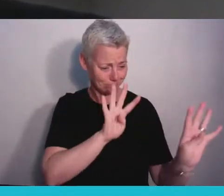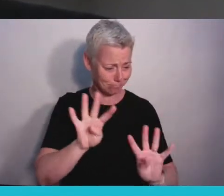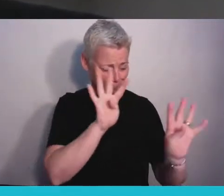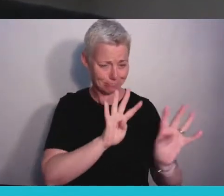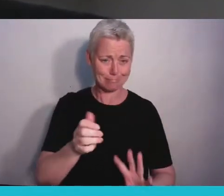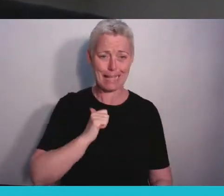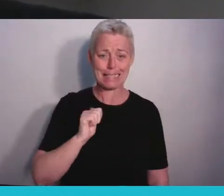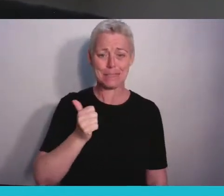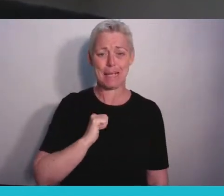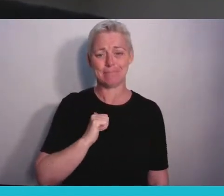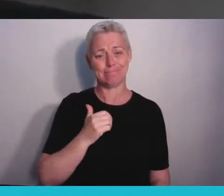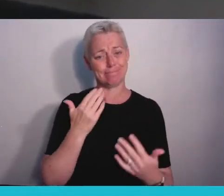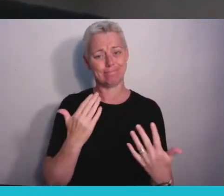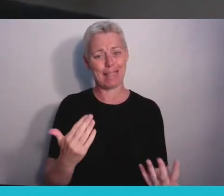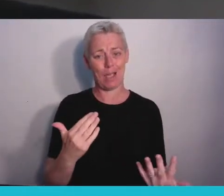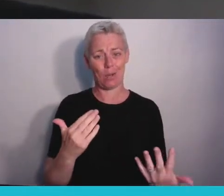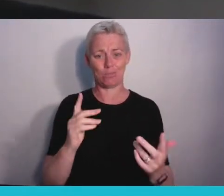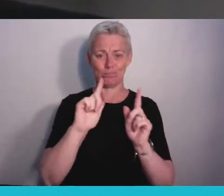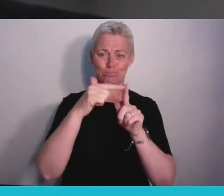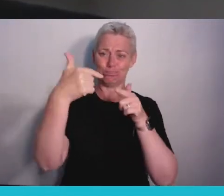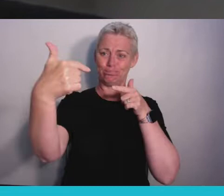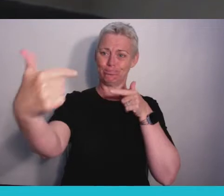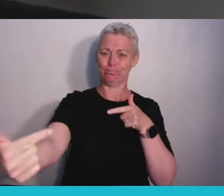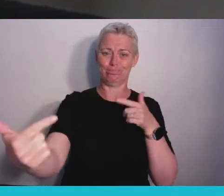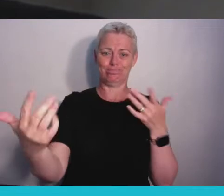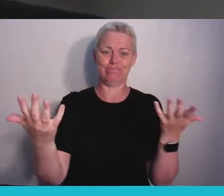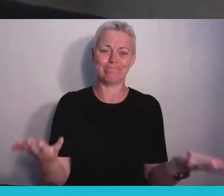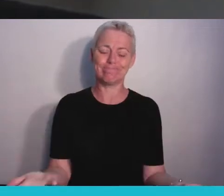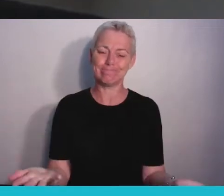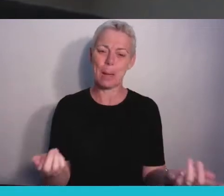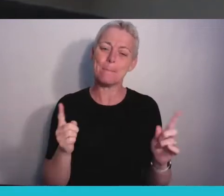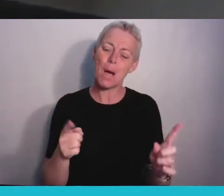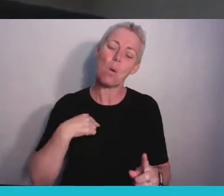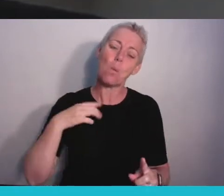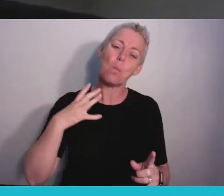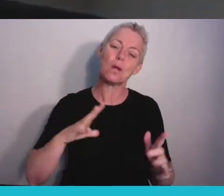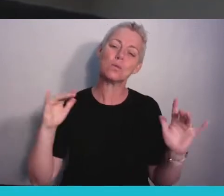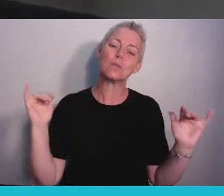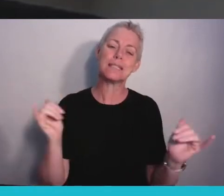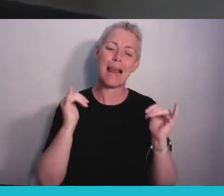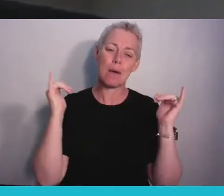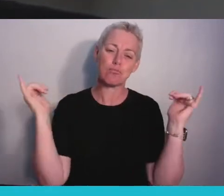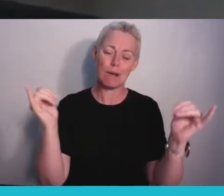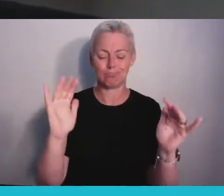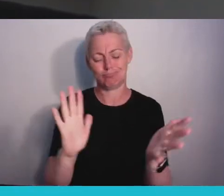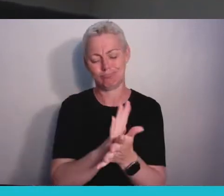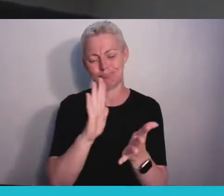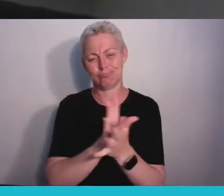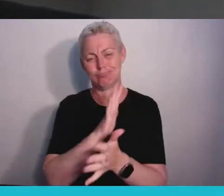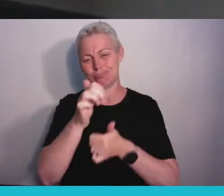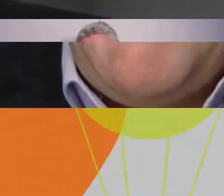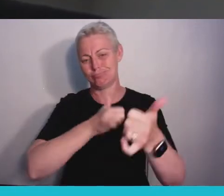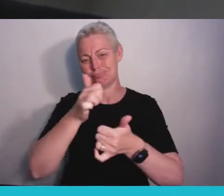virtually to take this opportunity to celebrate the completion of your time with us. As you